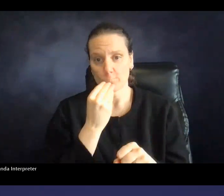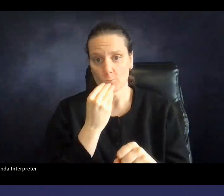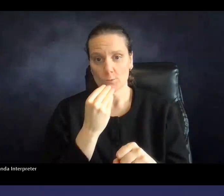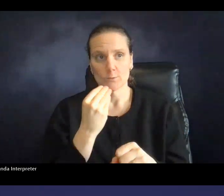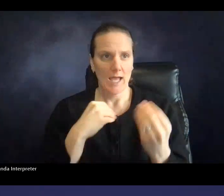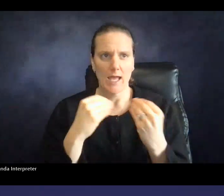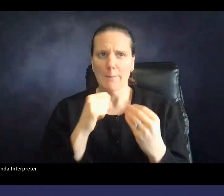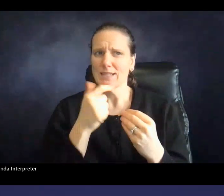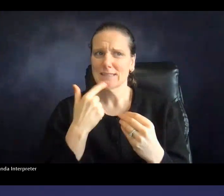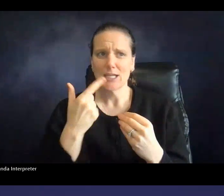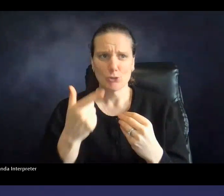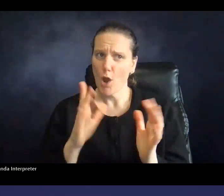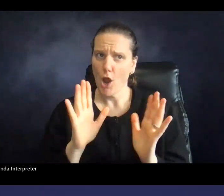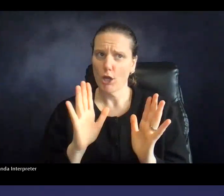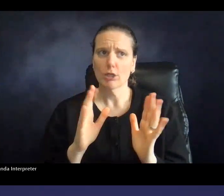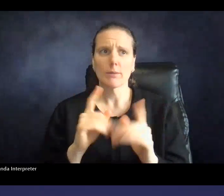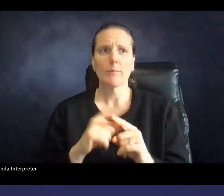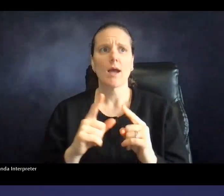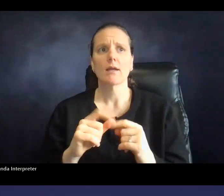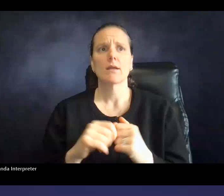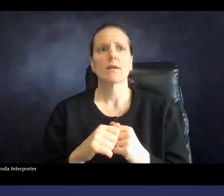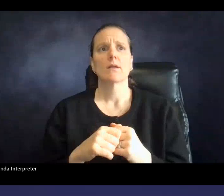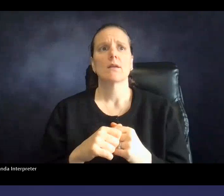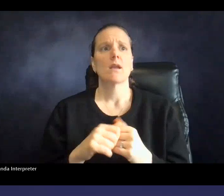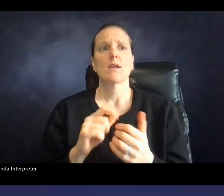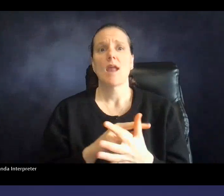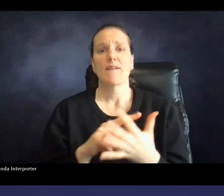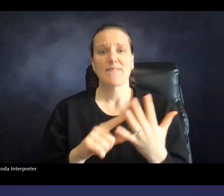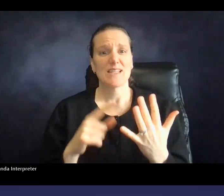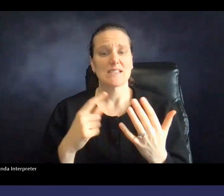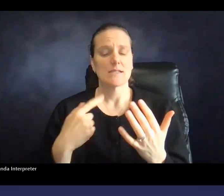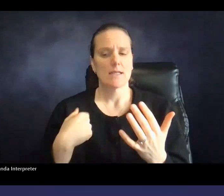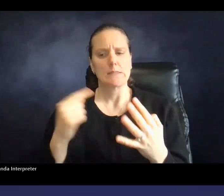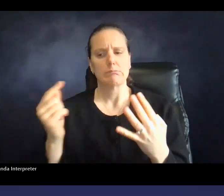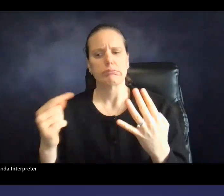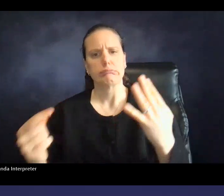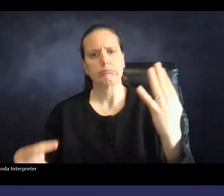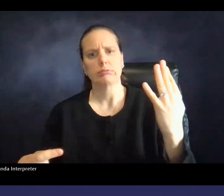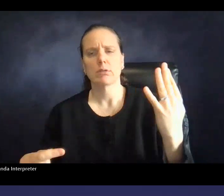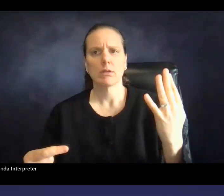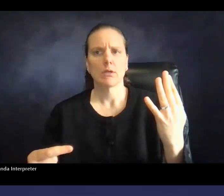but none of these things that seem like outliers and you question is it a scam